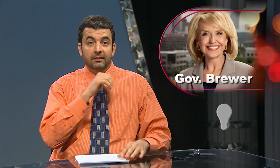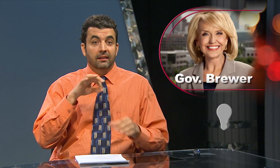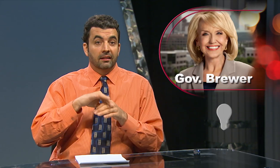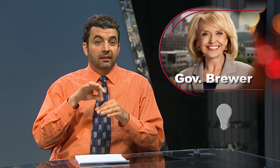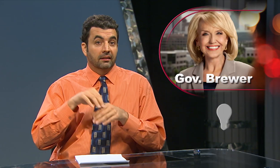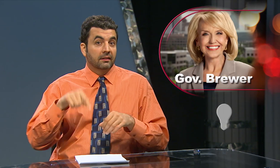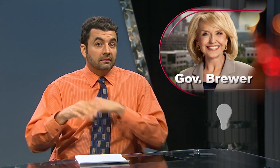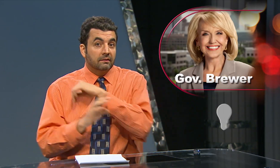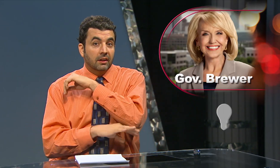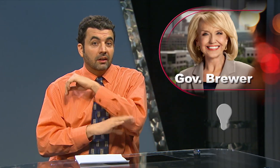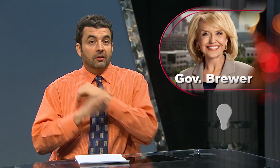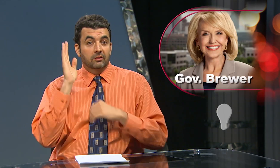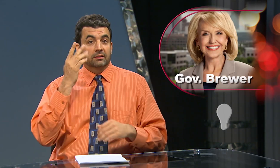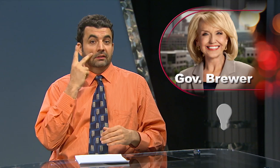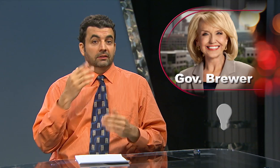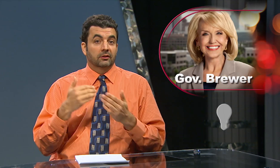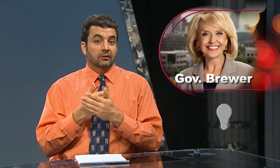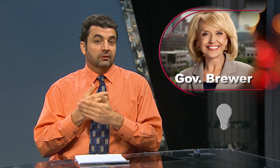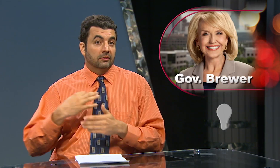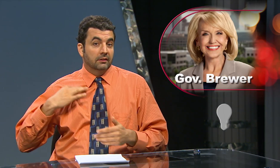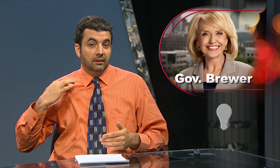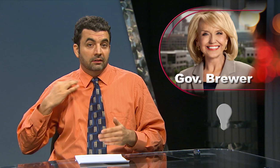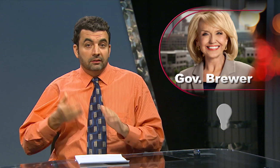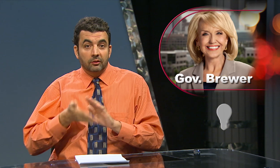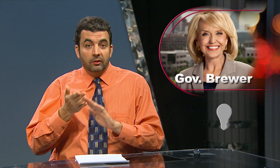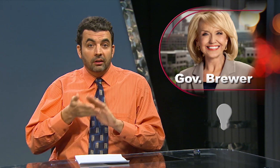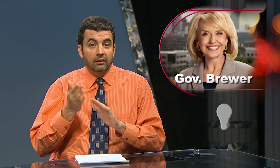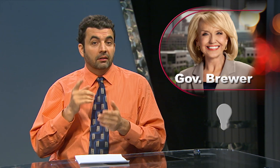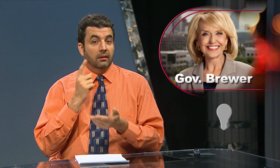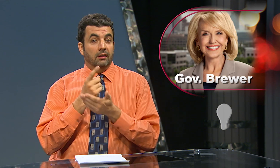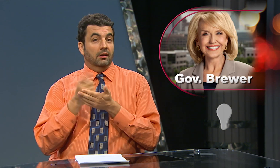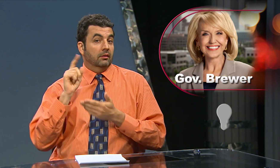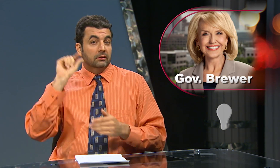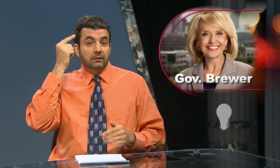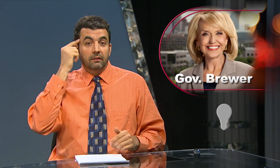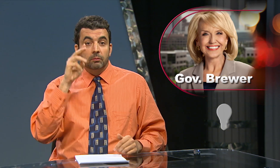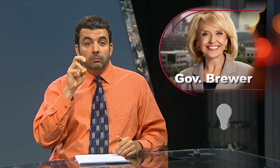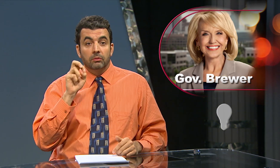ARIZONA WILL BE SEEING A NEW SET OF CANDIDATES IN THIS YEARS GUBERNATORIAL RACE. GOVERNOR